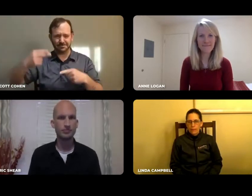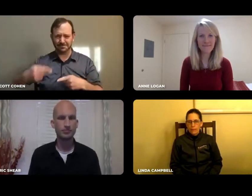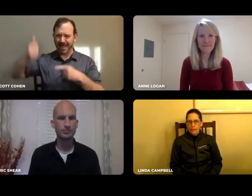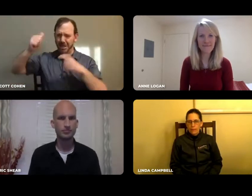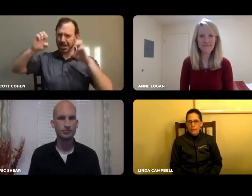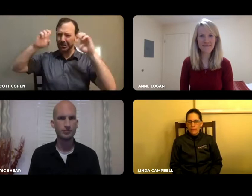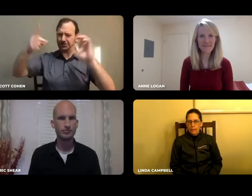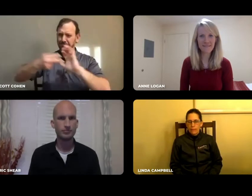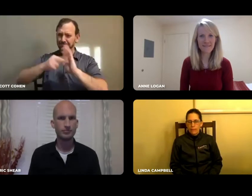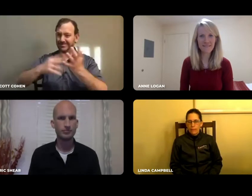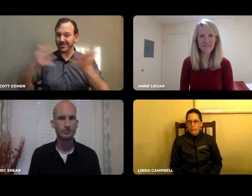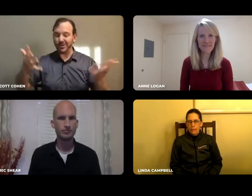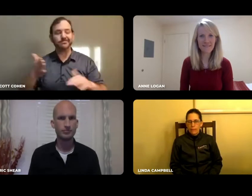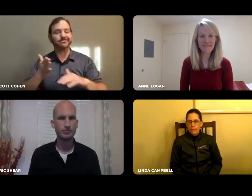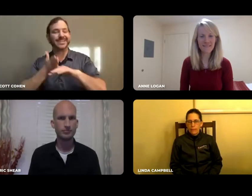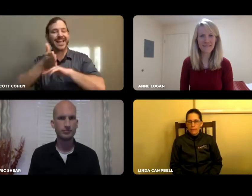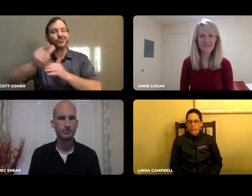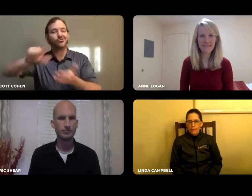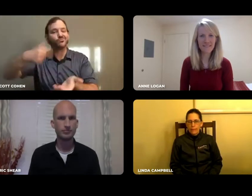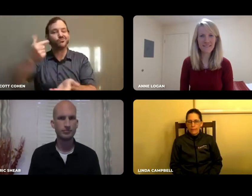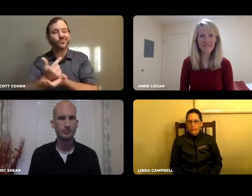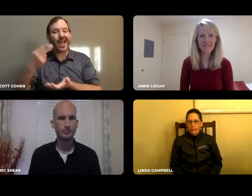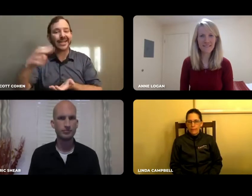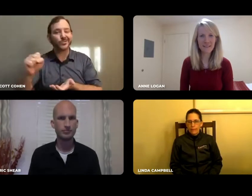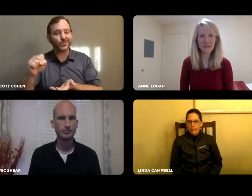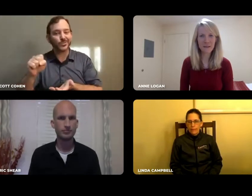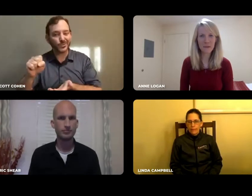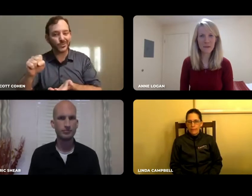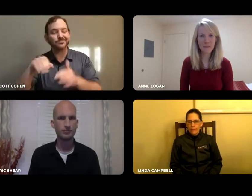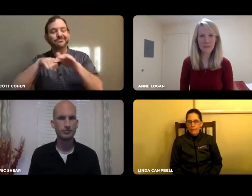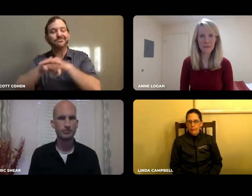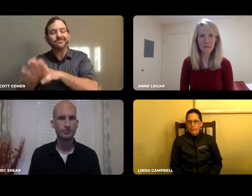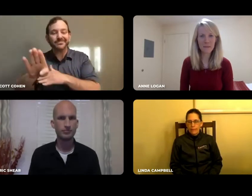What is higher education?